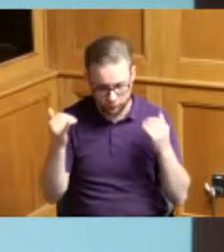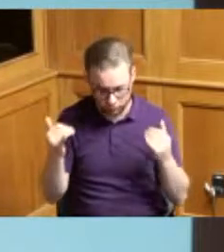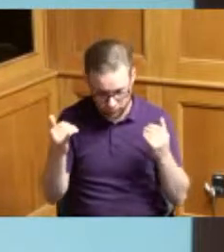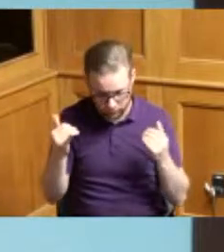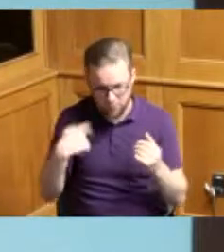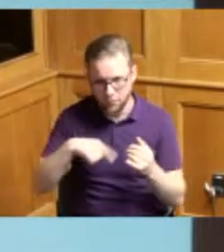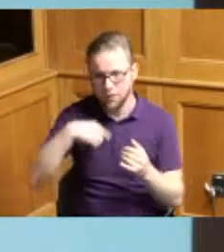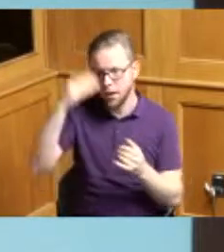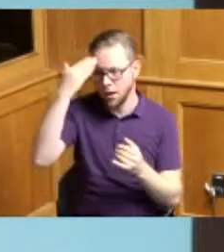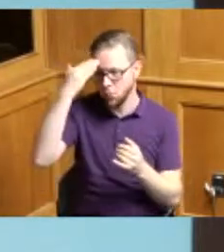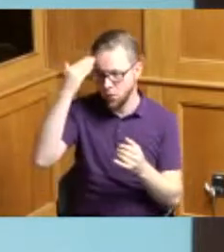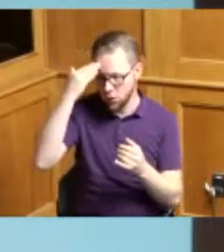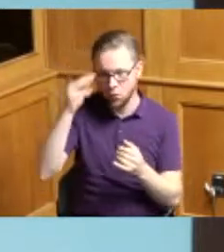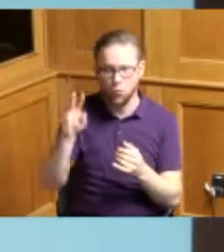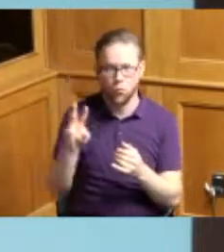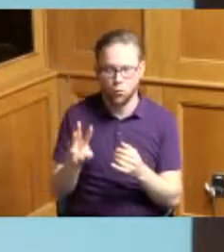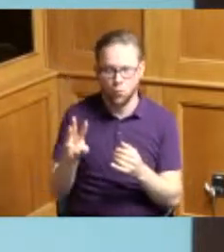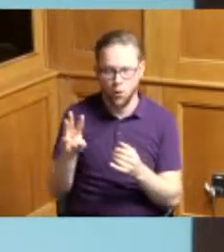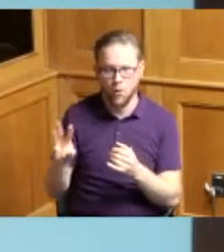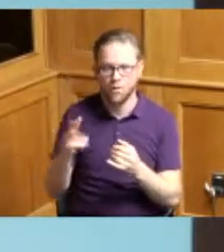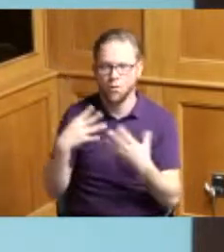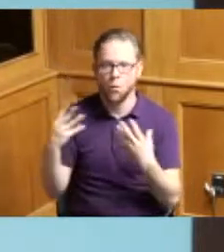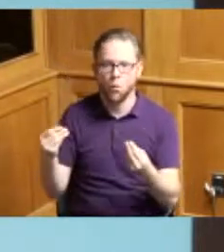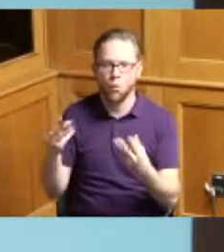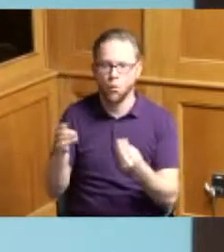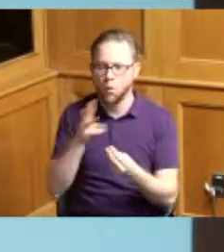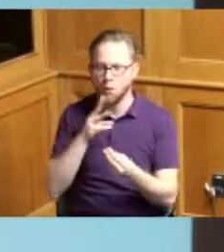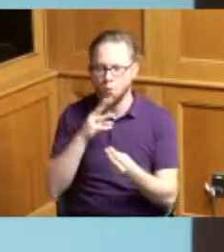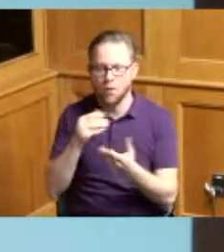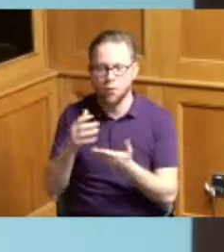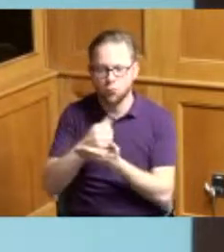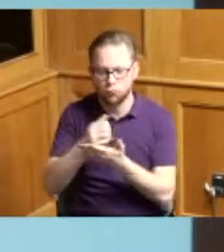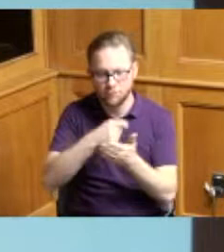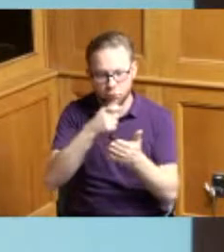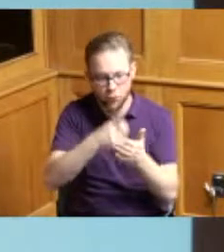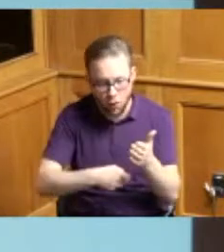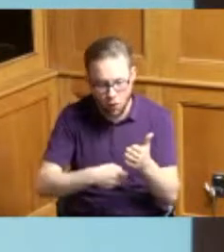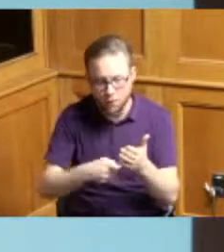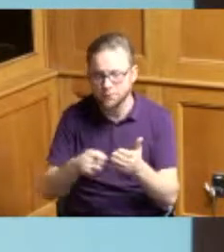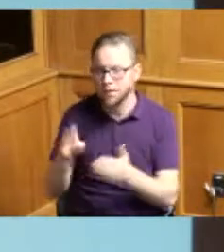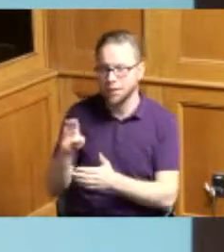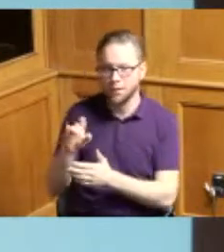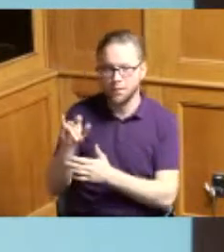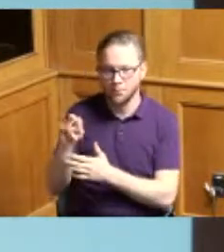the wet weather revenue costs we have the billing units and we have the rate